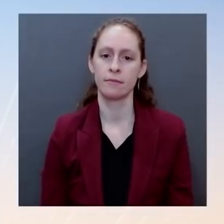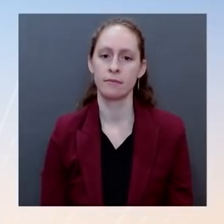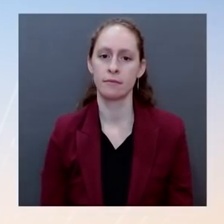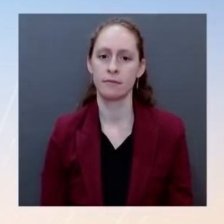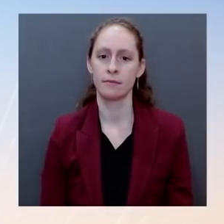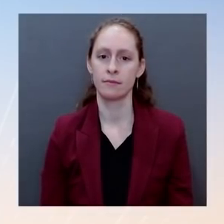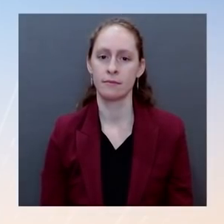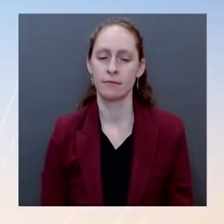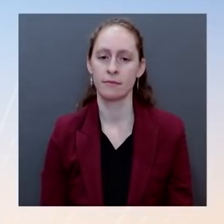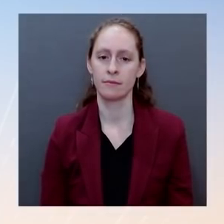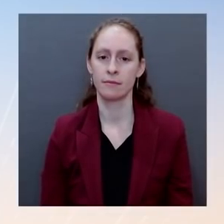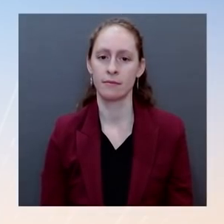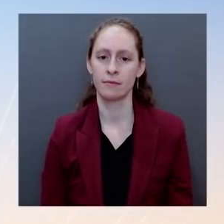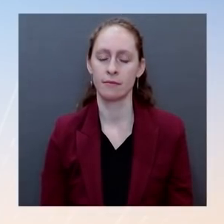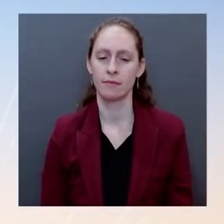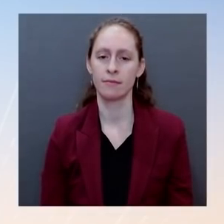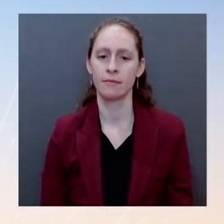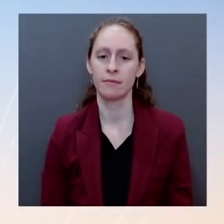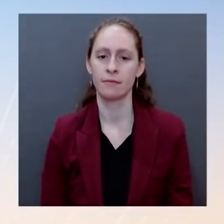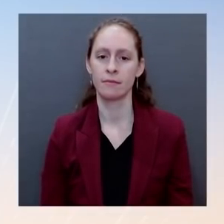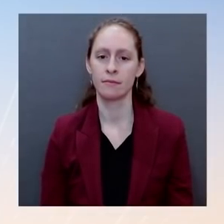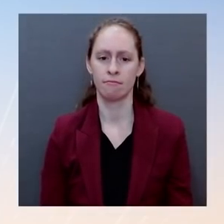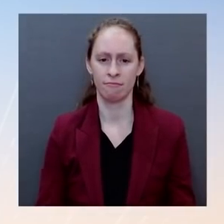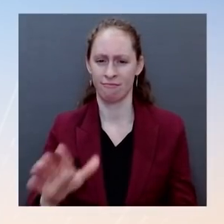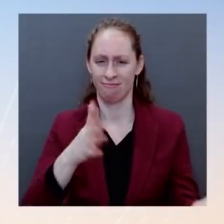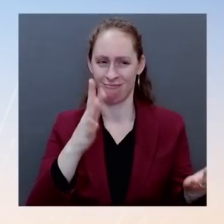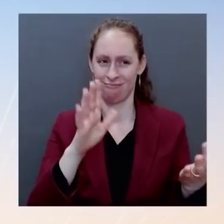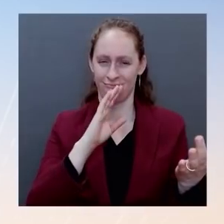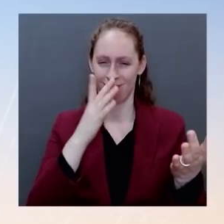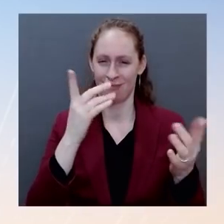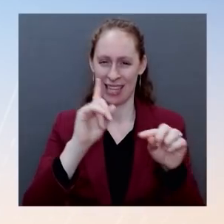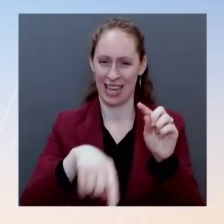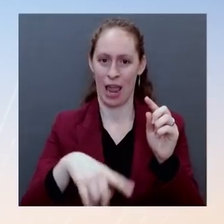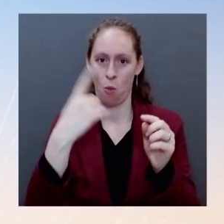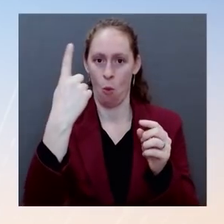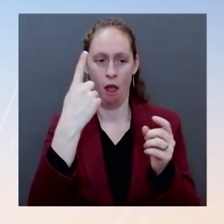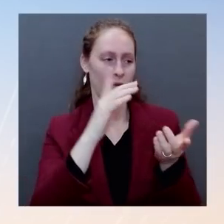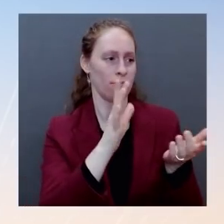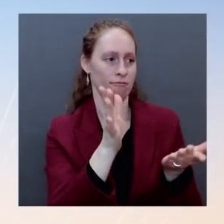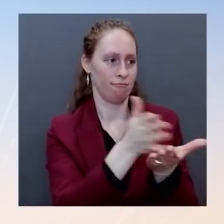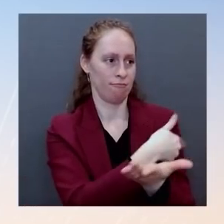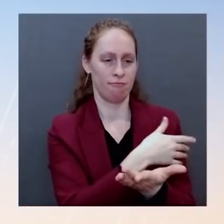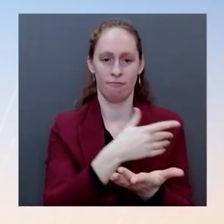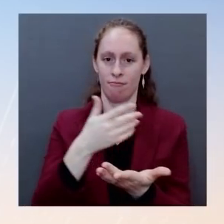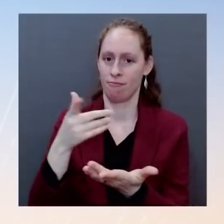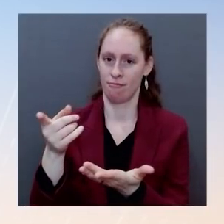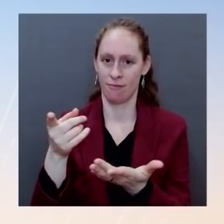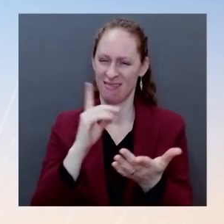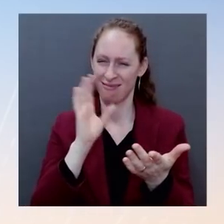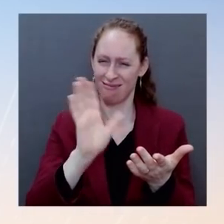has been true and has been a feature of our economy and our economic recovery for the last --